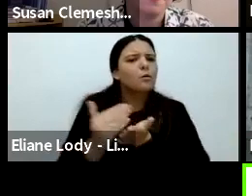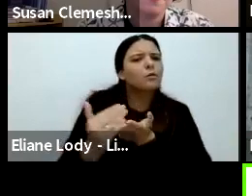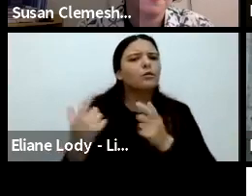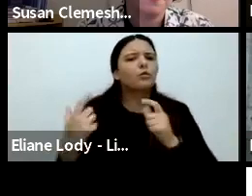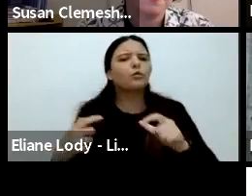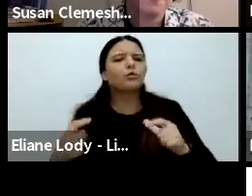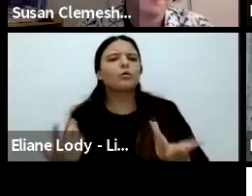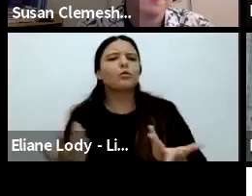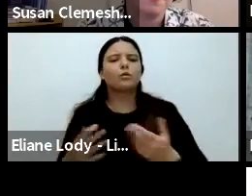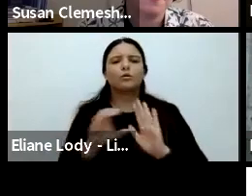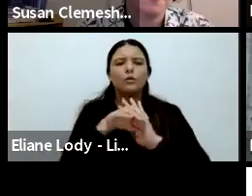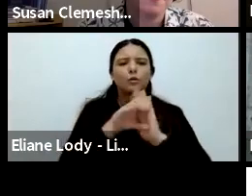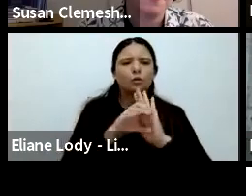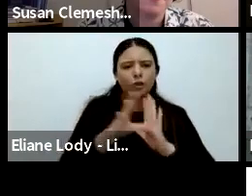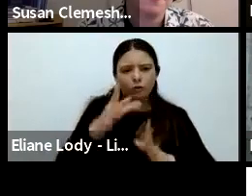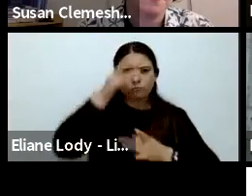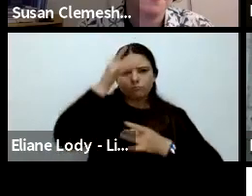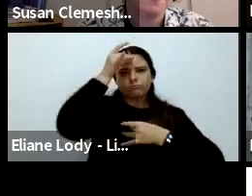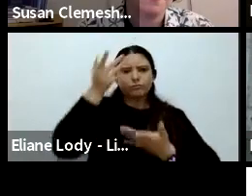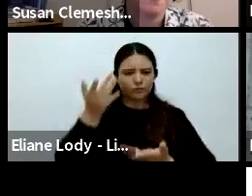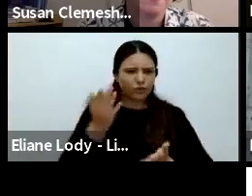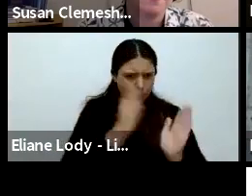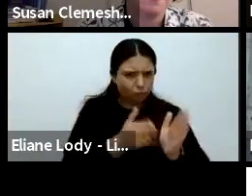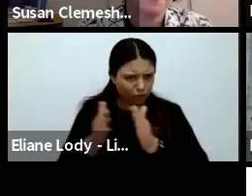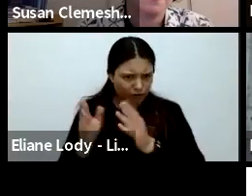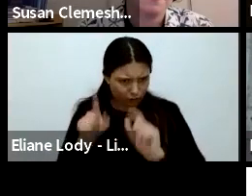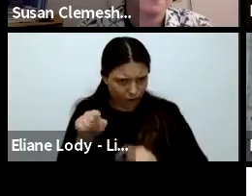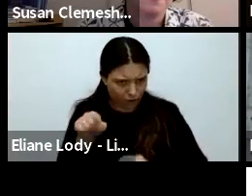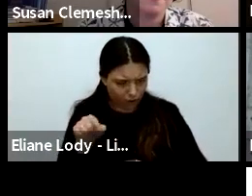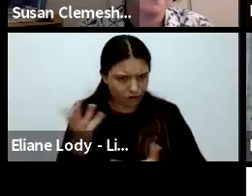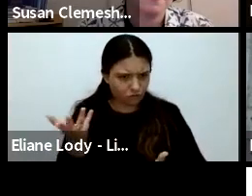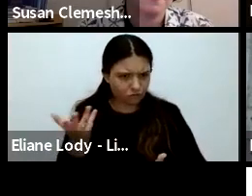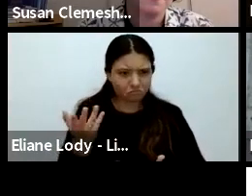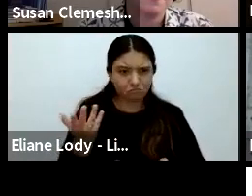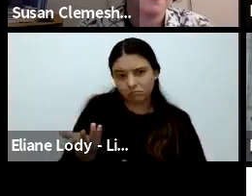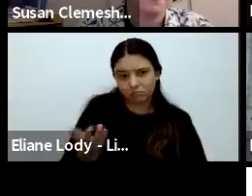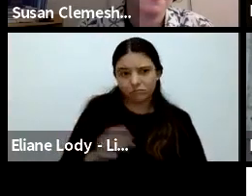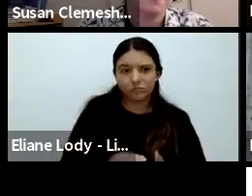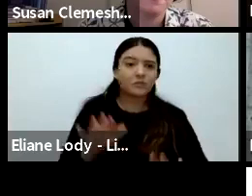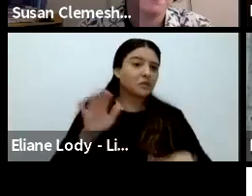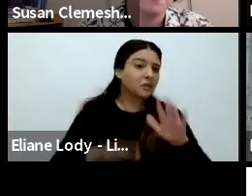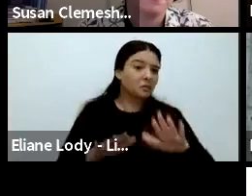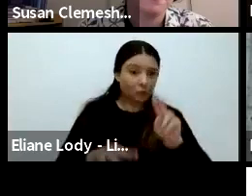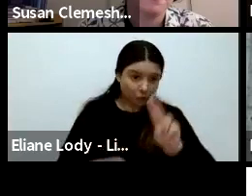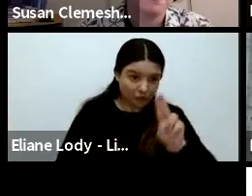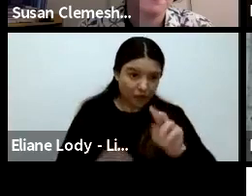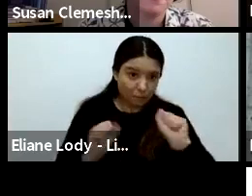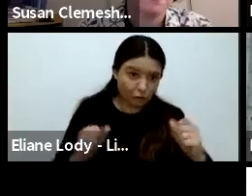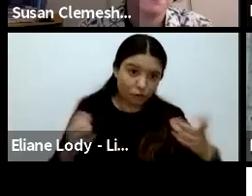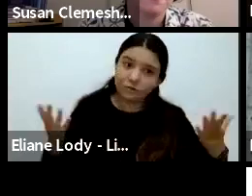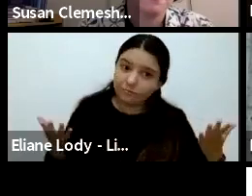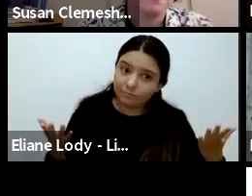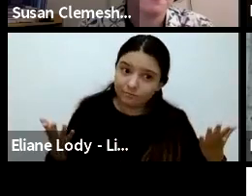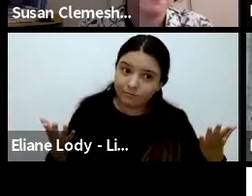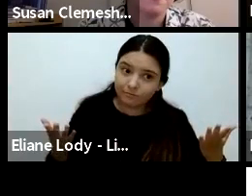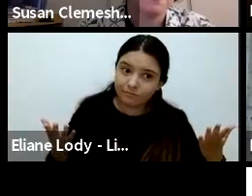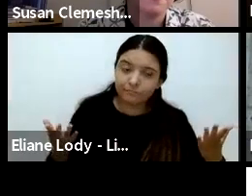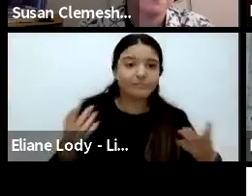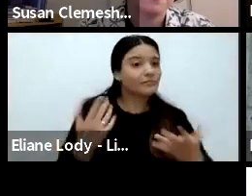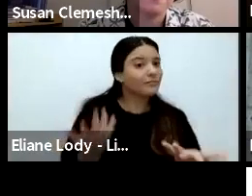Is that part of the Pro Is that part of the Process, well Is that part of the Process. Well, it depends on whether the river allowed. to you to use them. And to use them. And this is to use them. And this is the